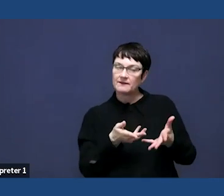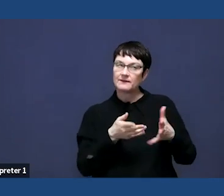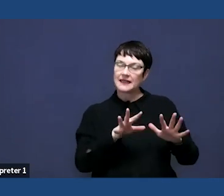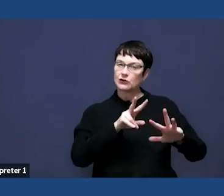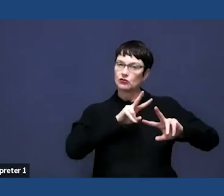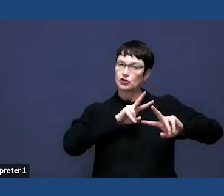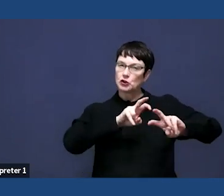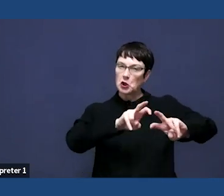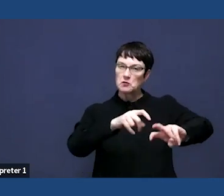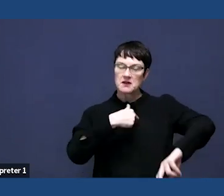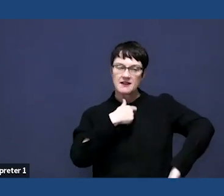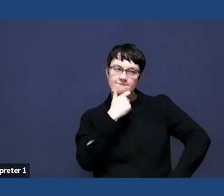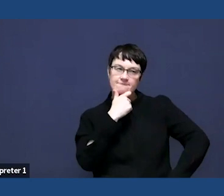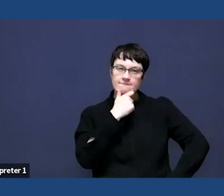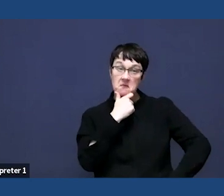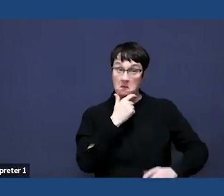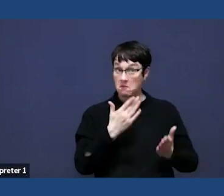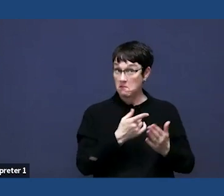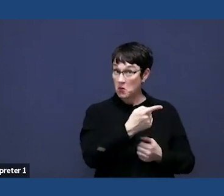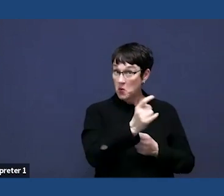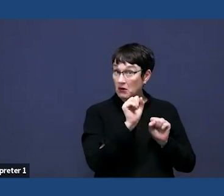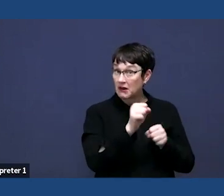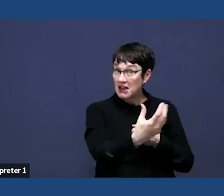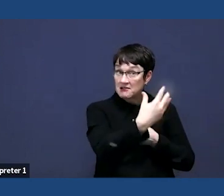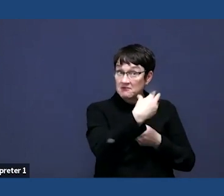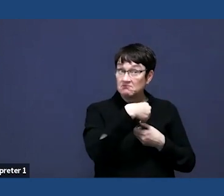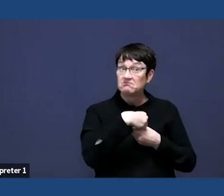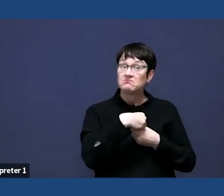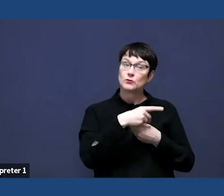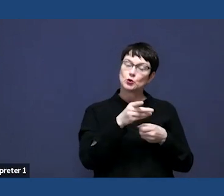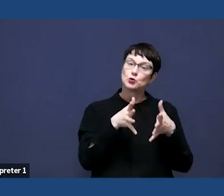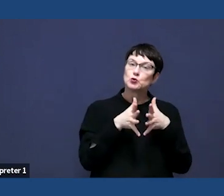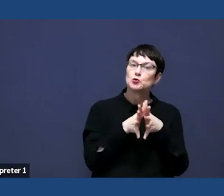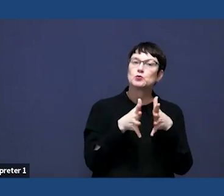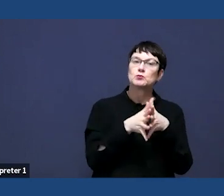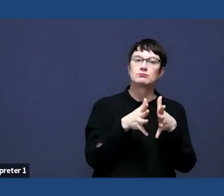people agency participation, especially in the employment area. Absolutely.